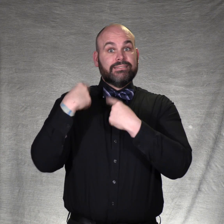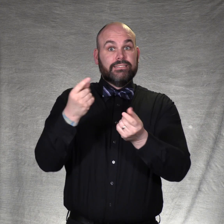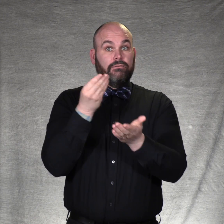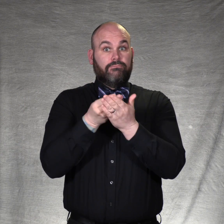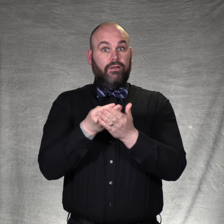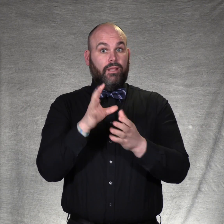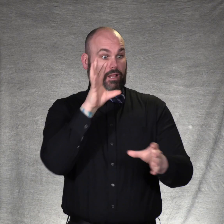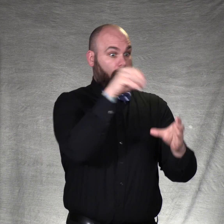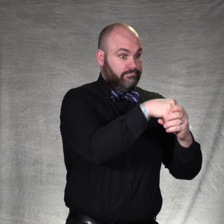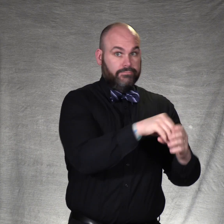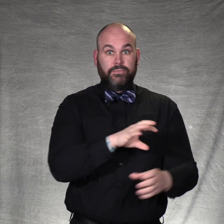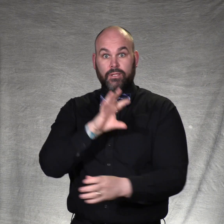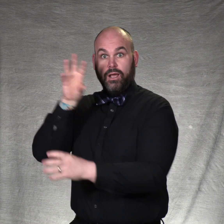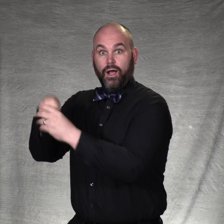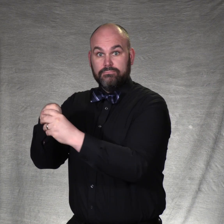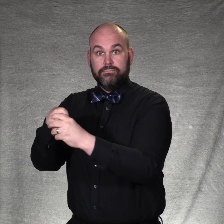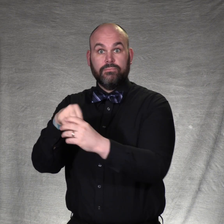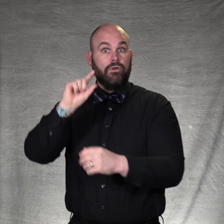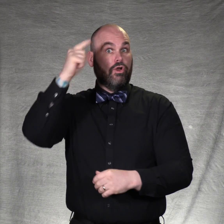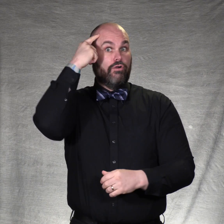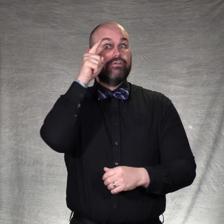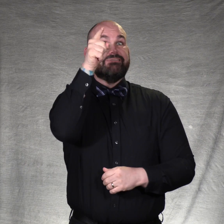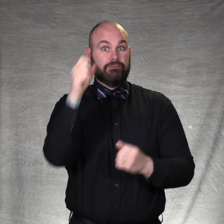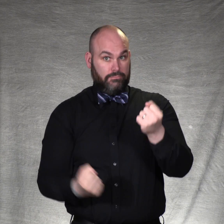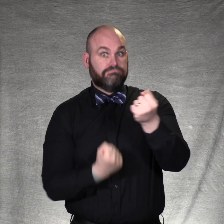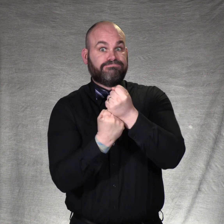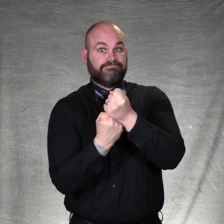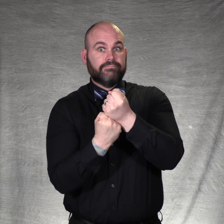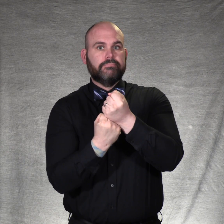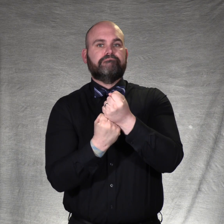Since the funding for the State Academies is in both the House and Senate bills and the Governor supports it,